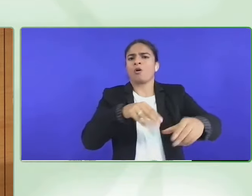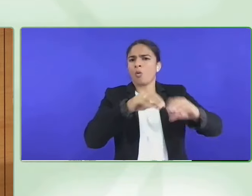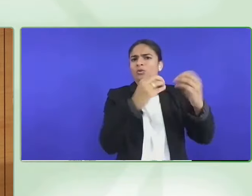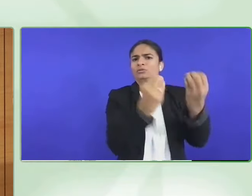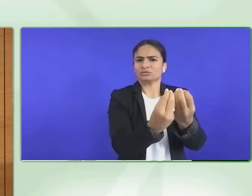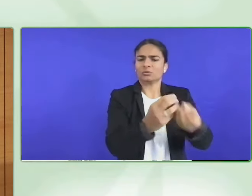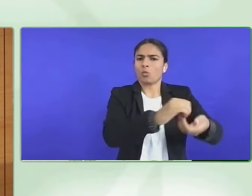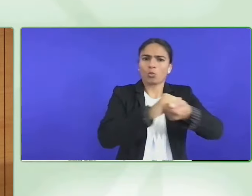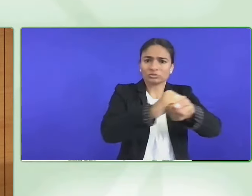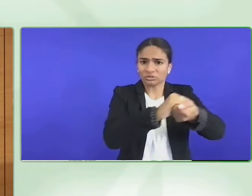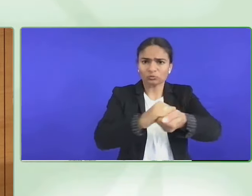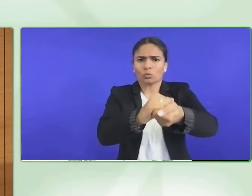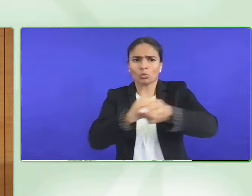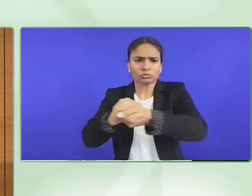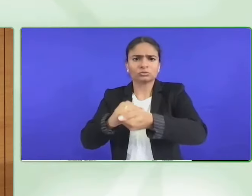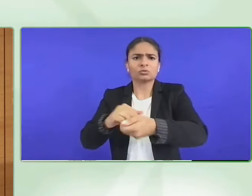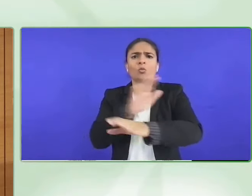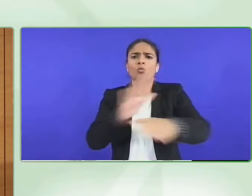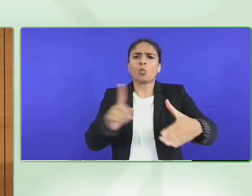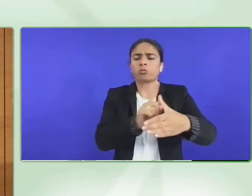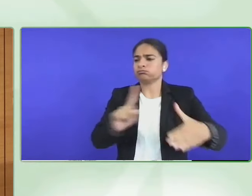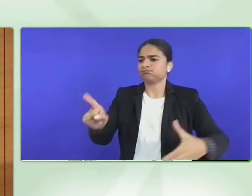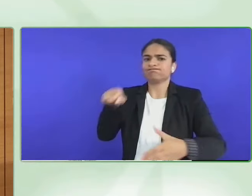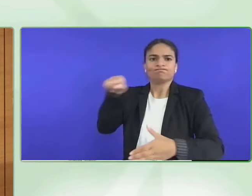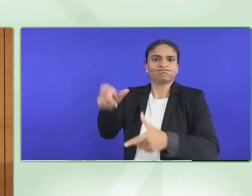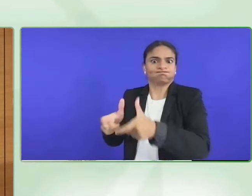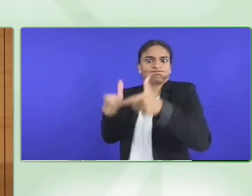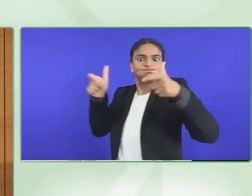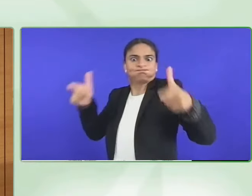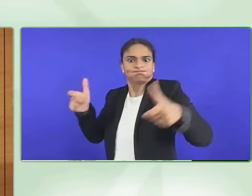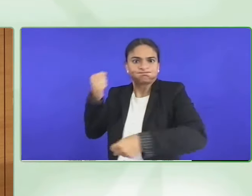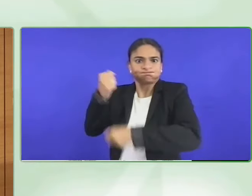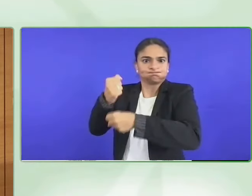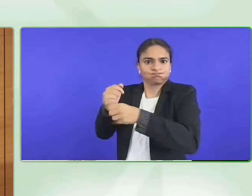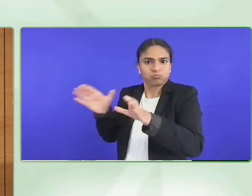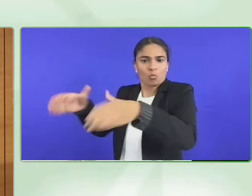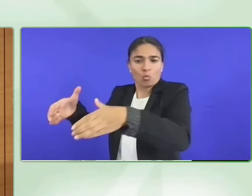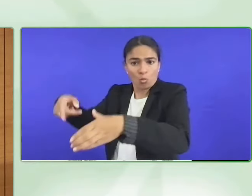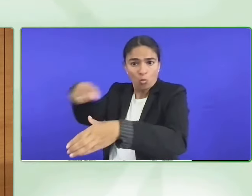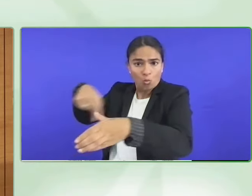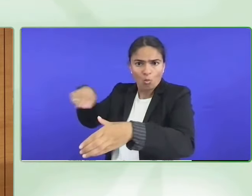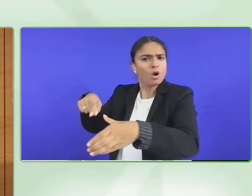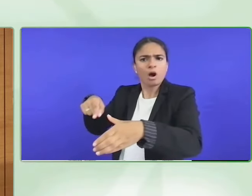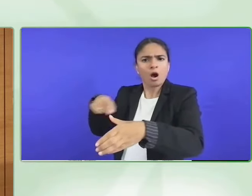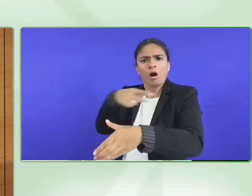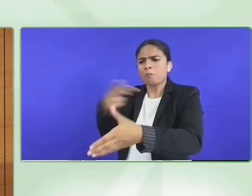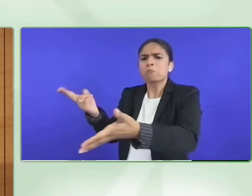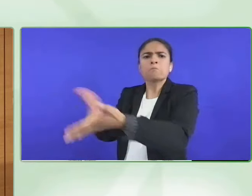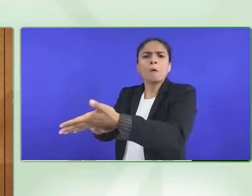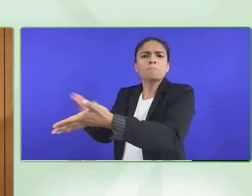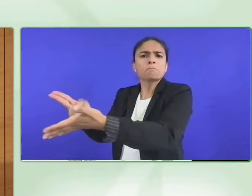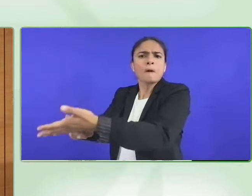It is a good step because it is important to support families, but important for people to have paid work.